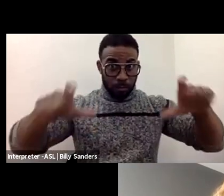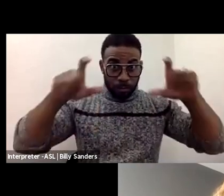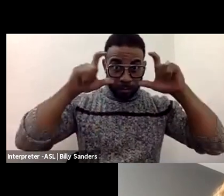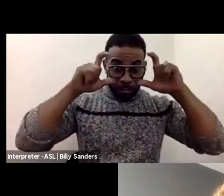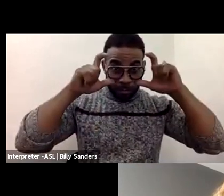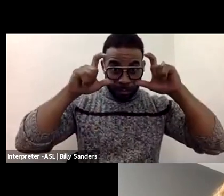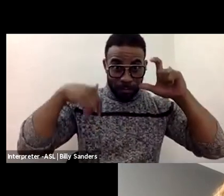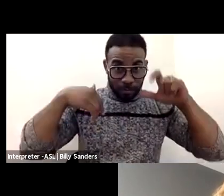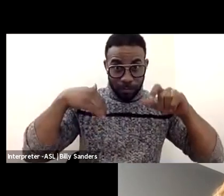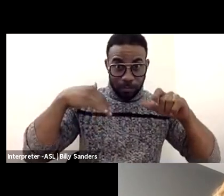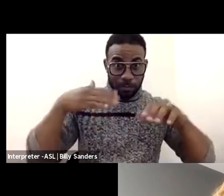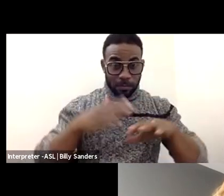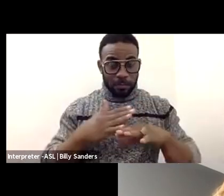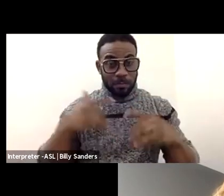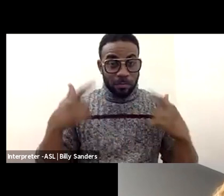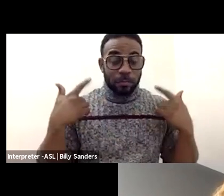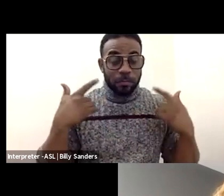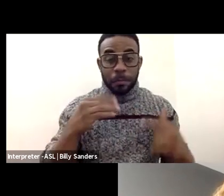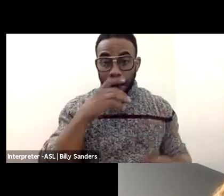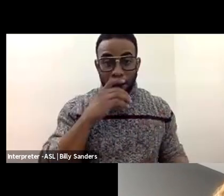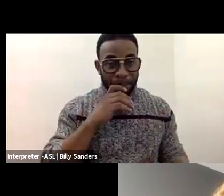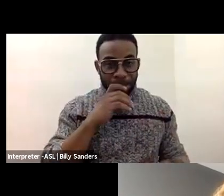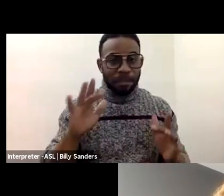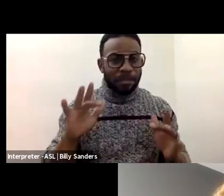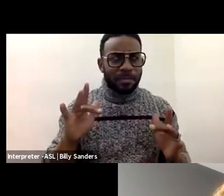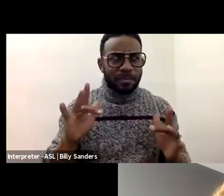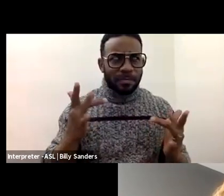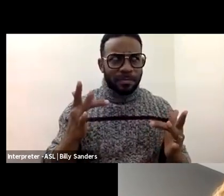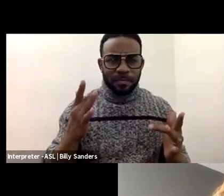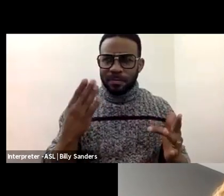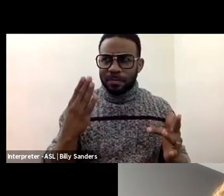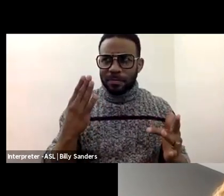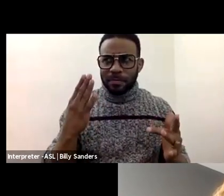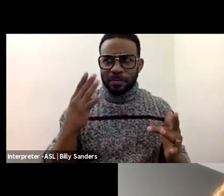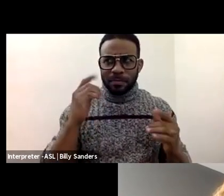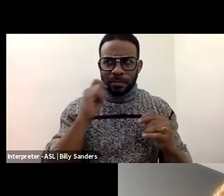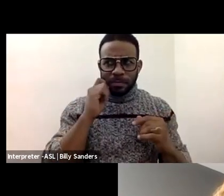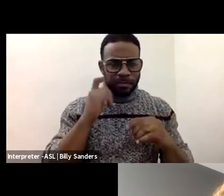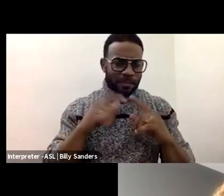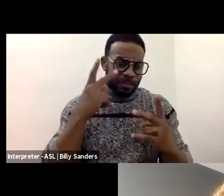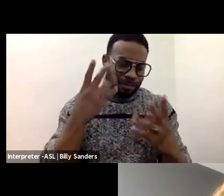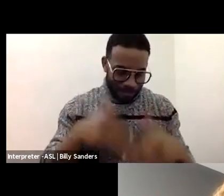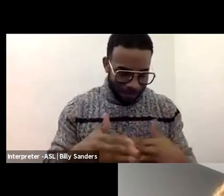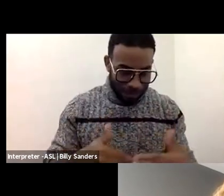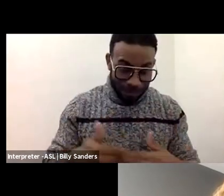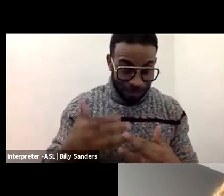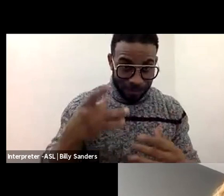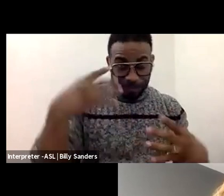navy blue vest and a light blue blouse underneath, which can't really be seen over the light.